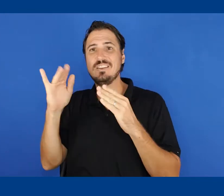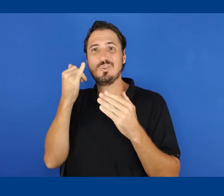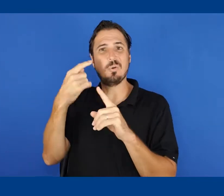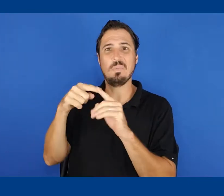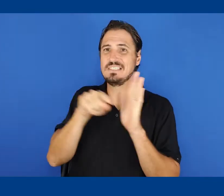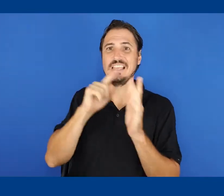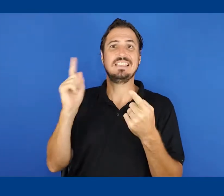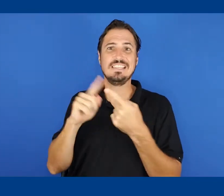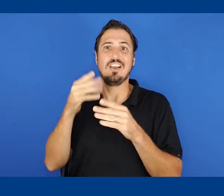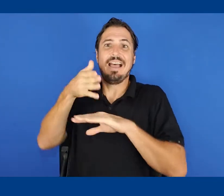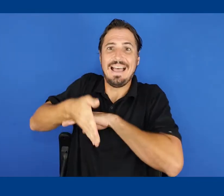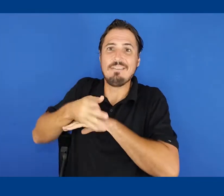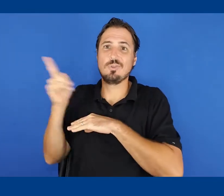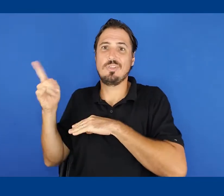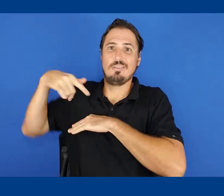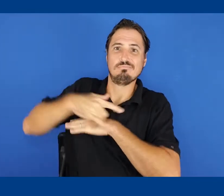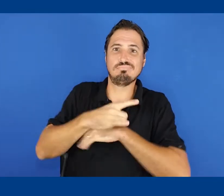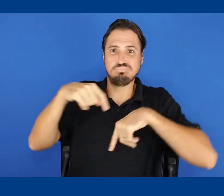received until they were on Kaua`i.